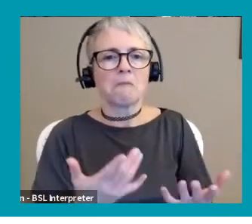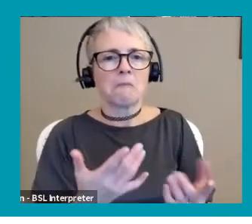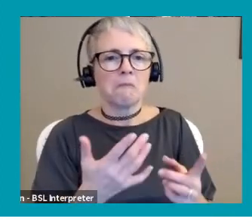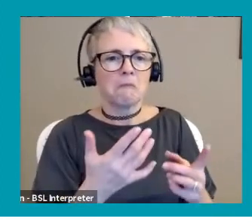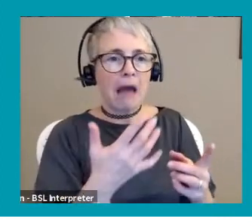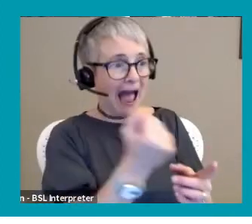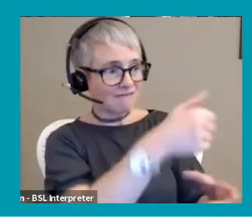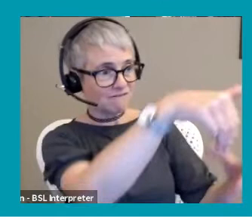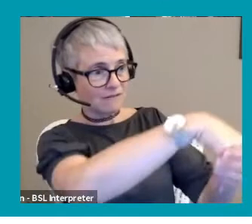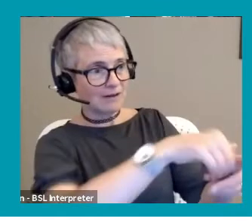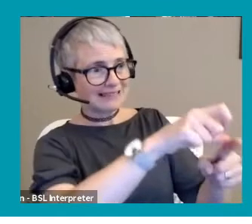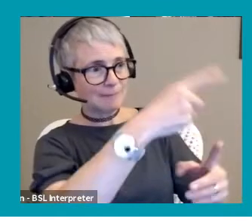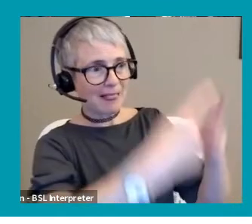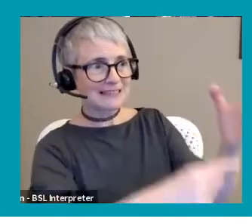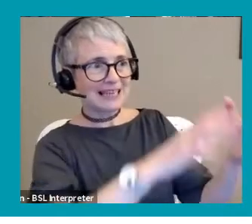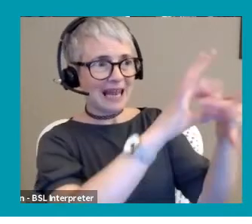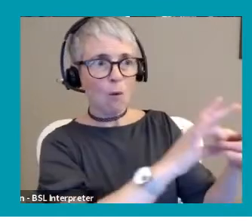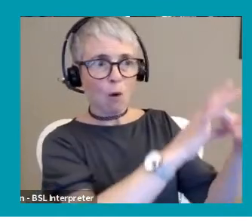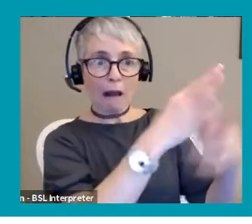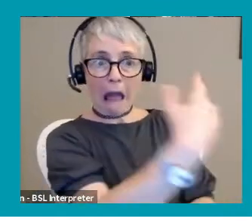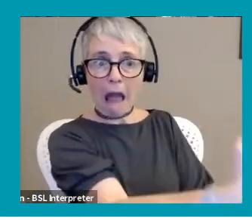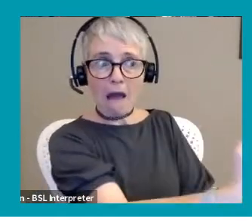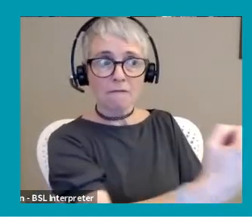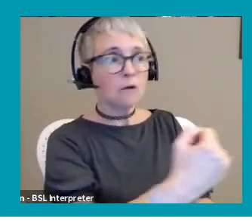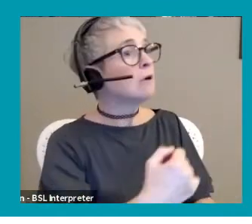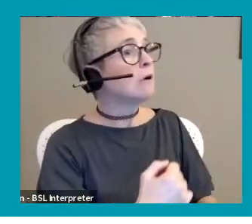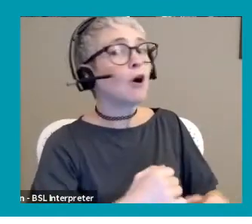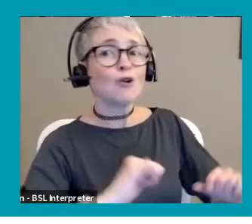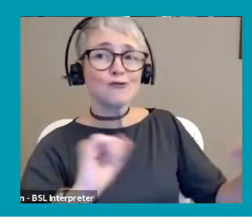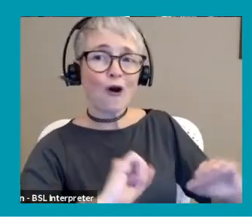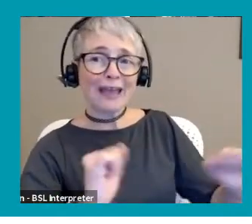That could be a selling point depending on the tenure of the